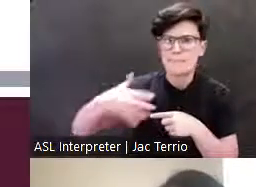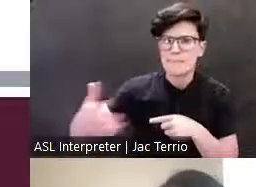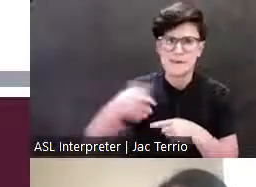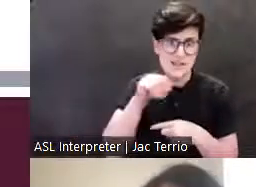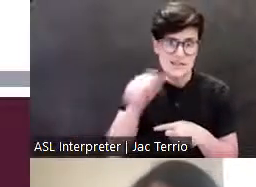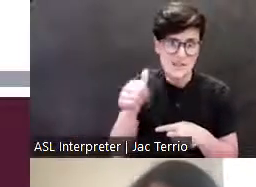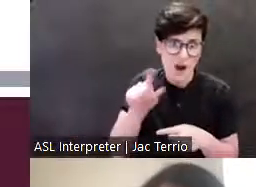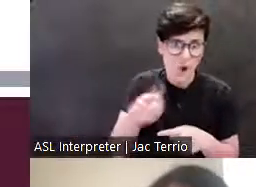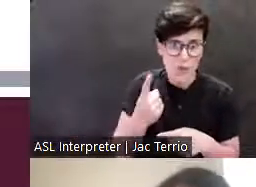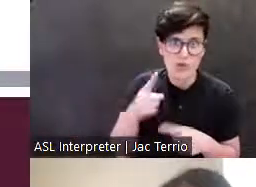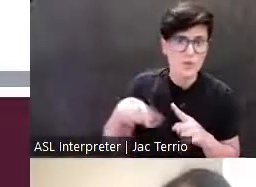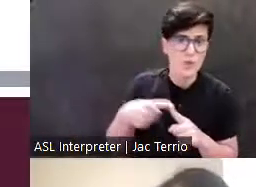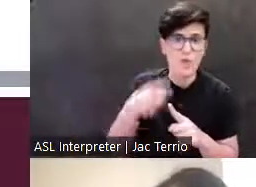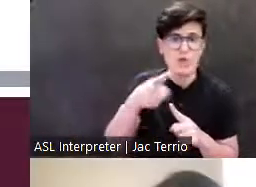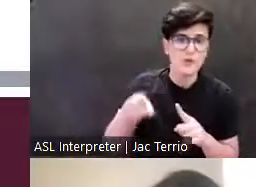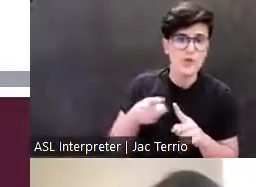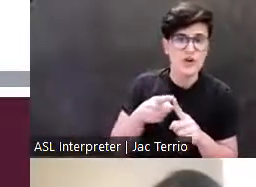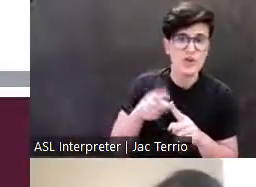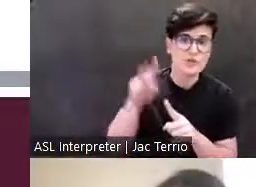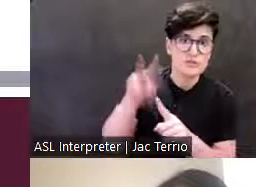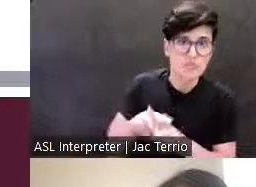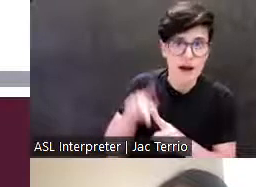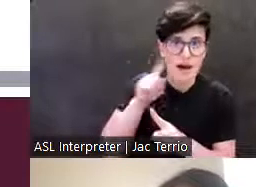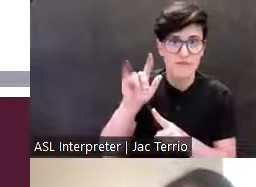People's situations change and people's needs change all the time.